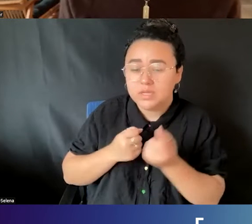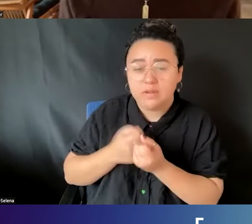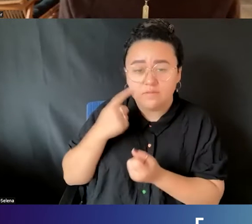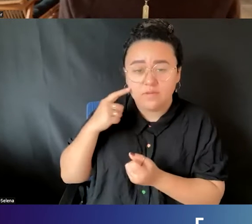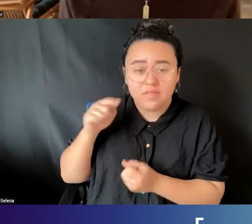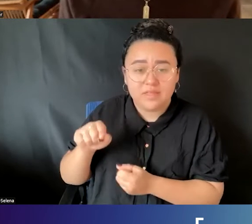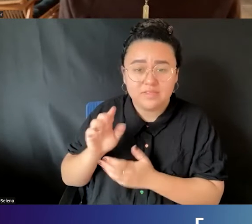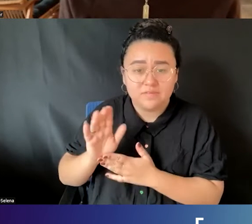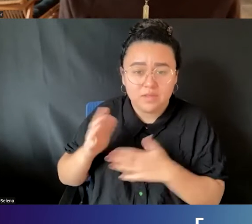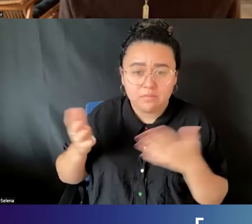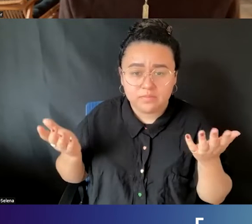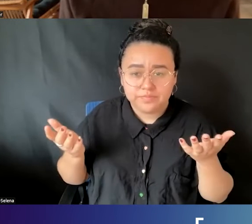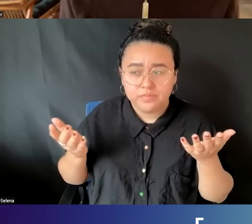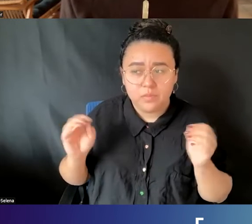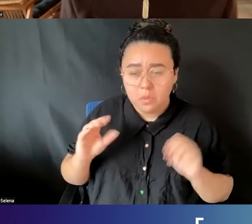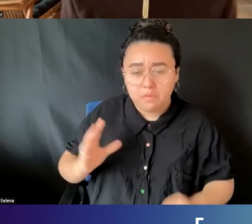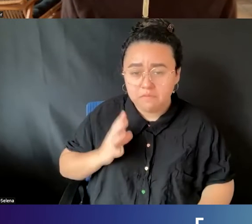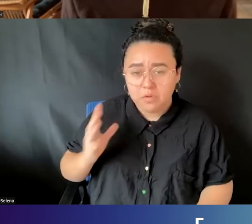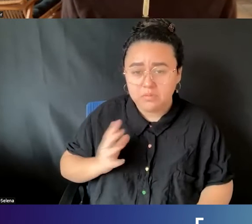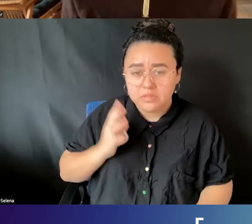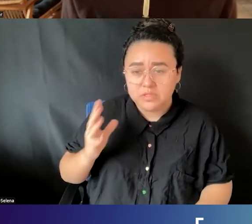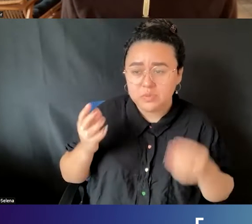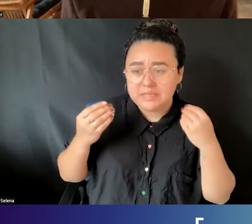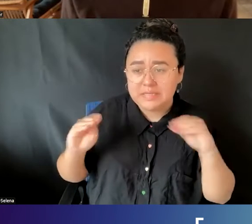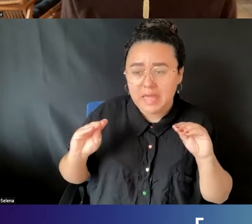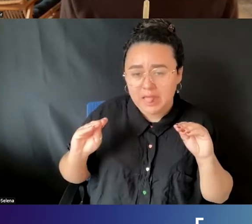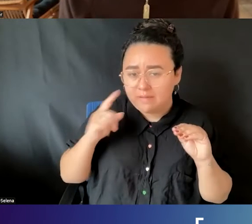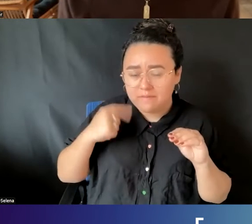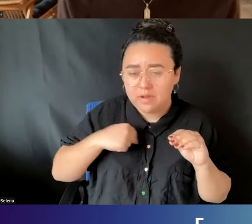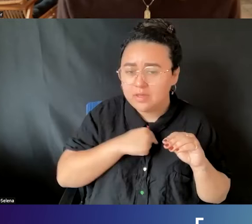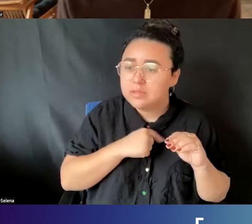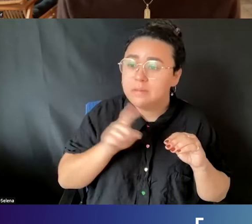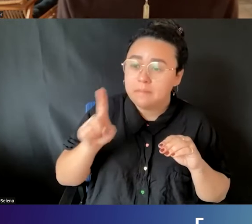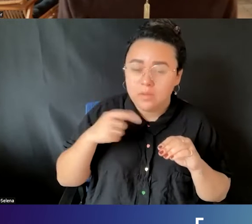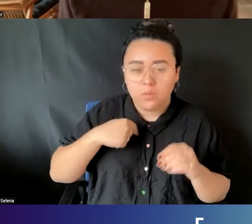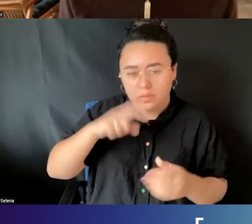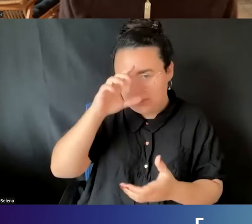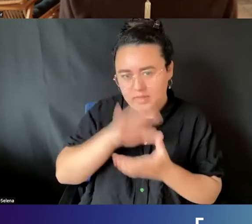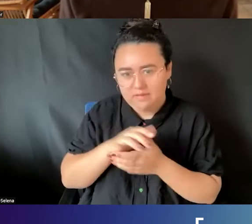for the film in a formal way to do sales. But like we do believe in this thing, we think there is an audience.